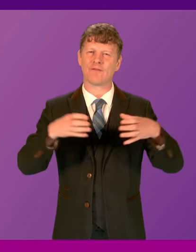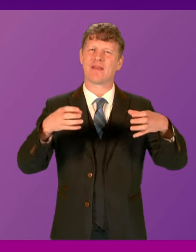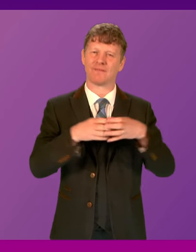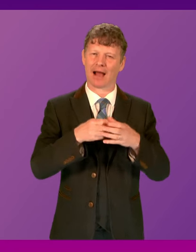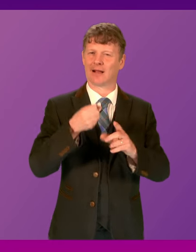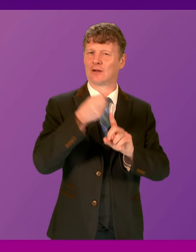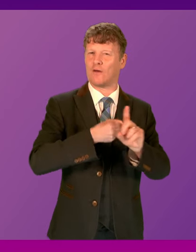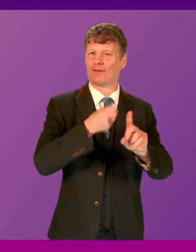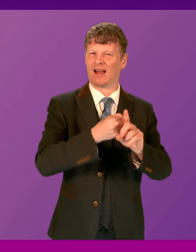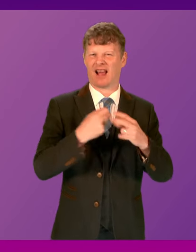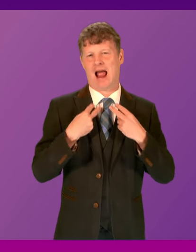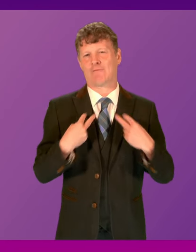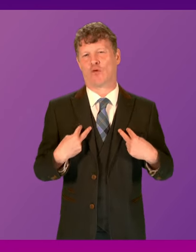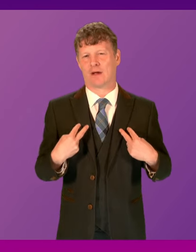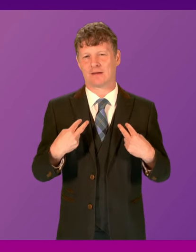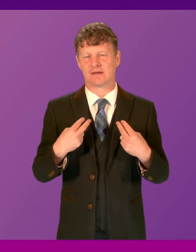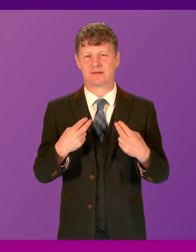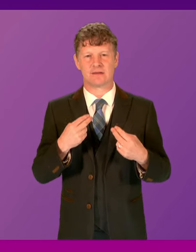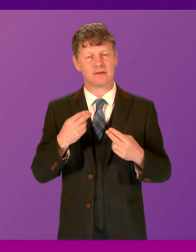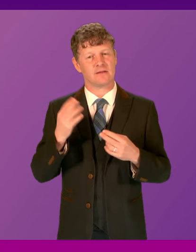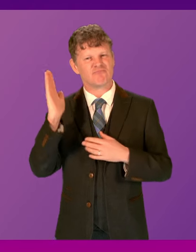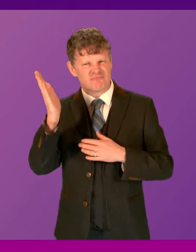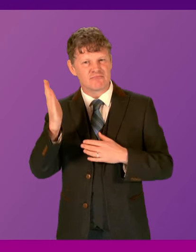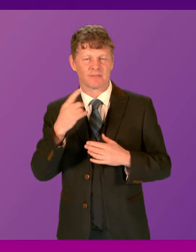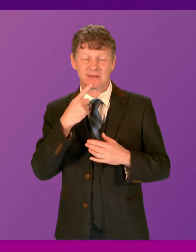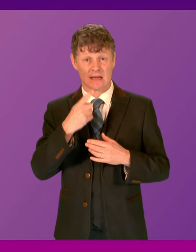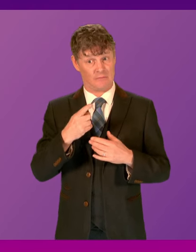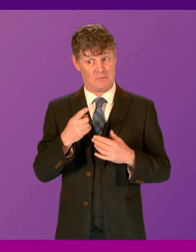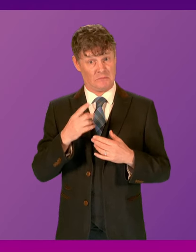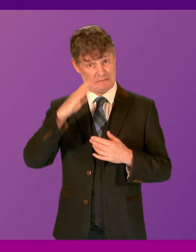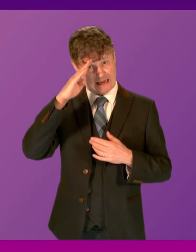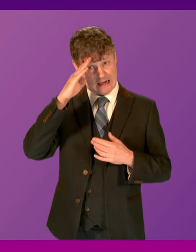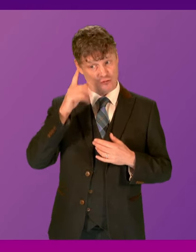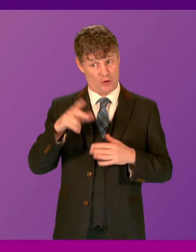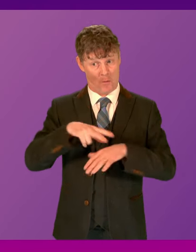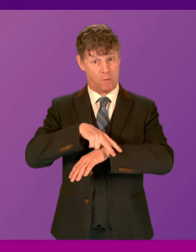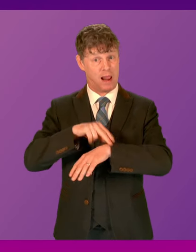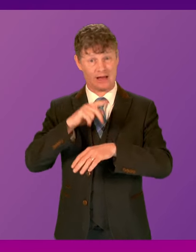is a danger of the police being swamped by completely malicious